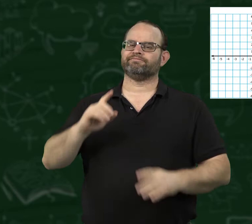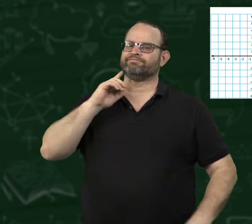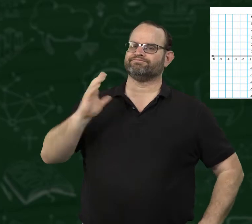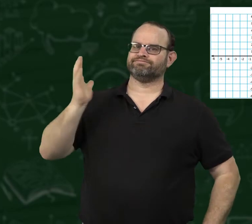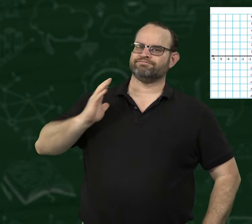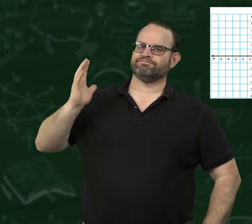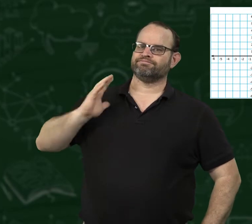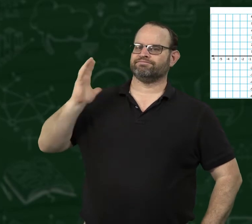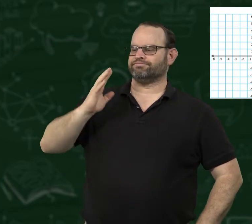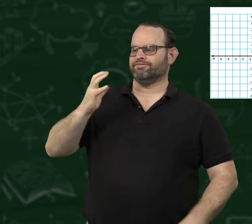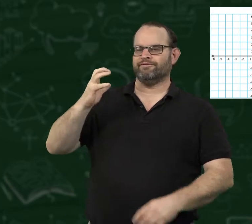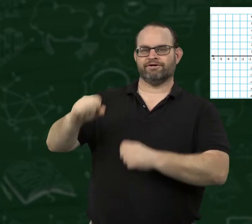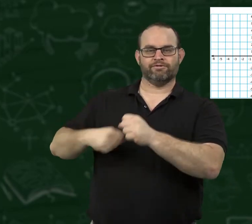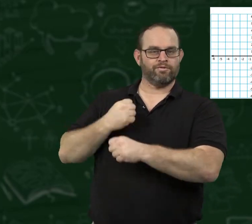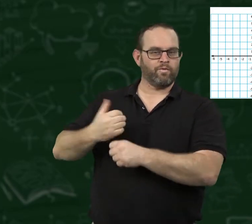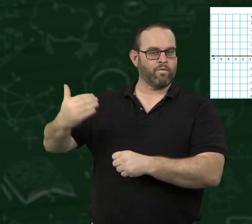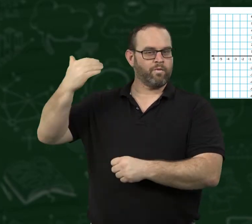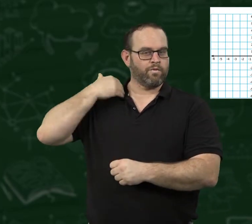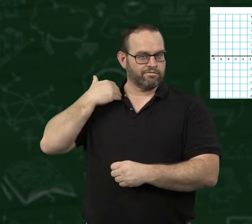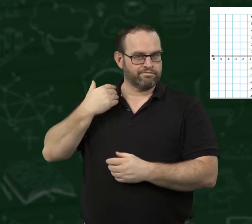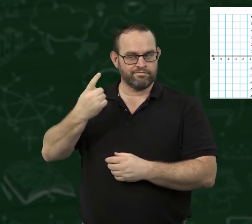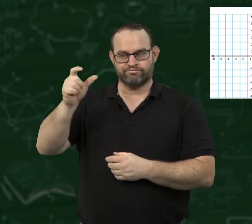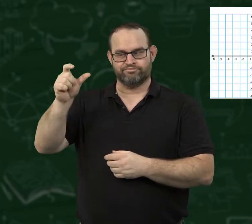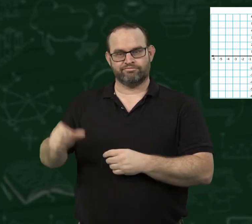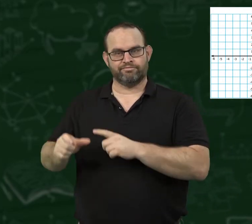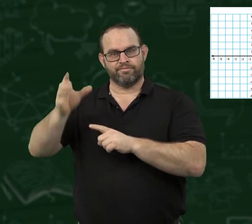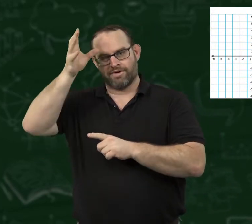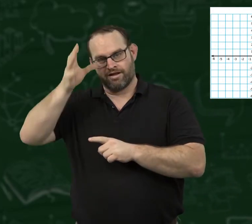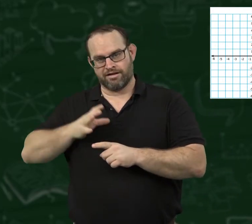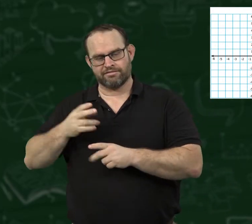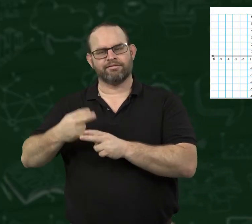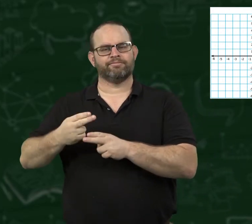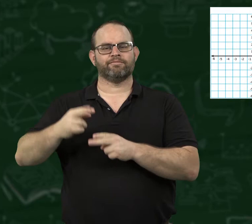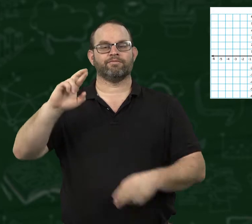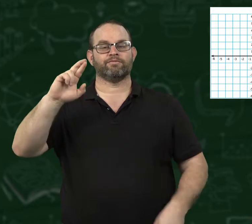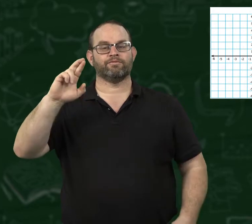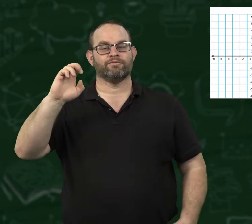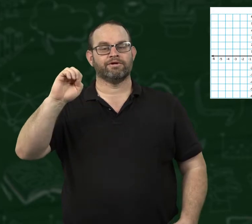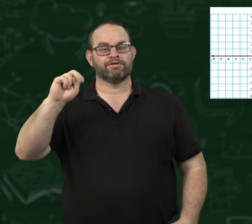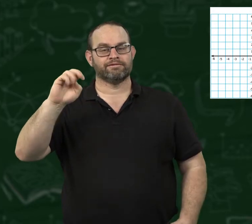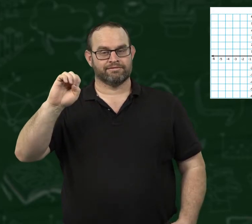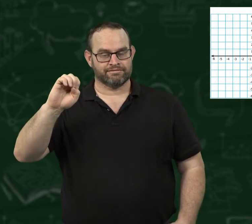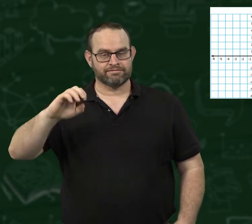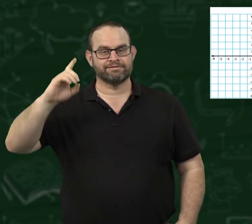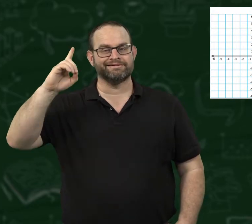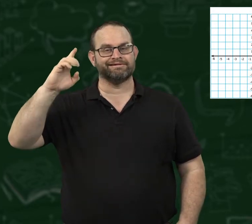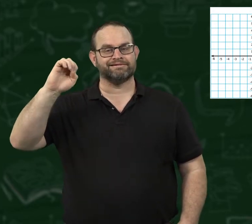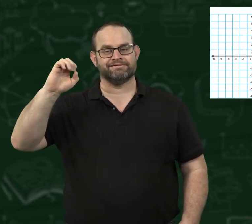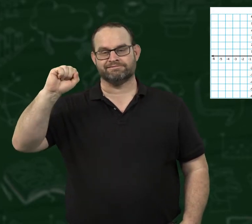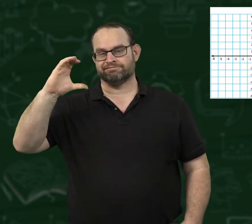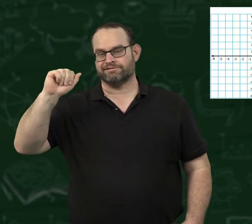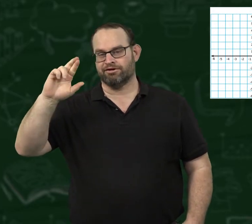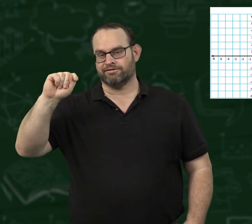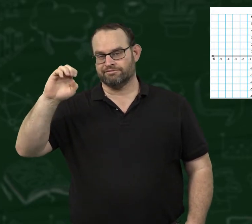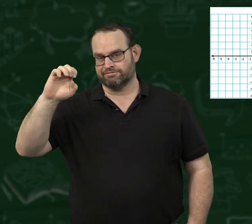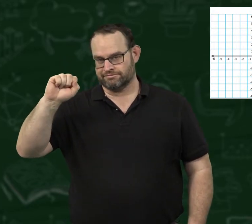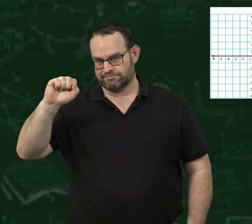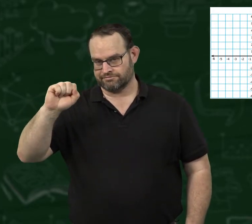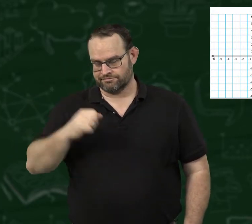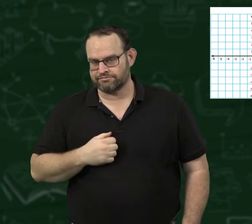A long time ago, there was a man, René Descartes.